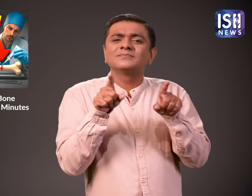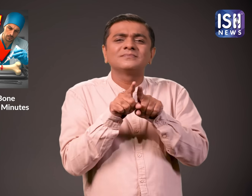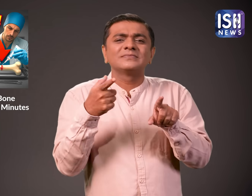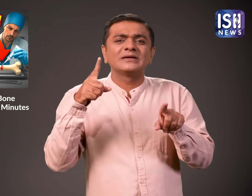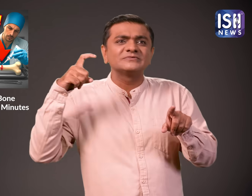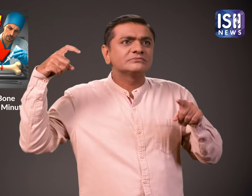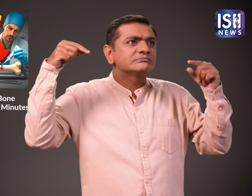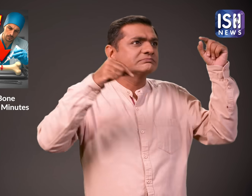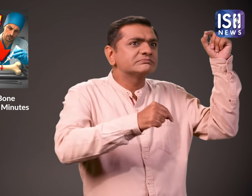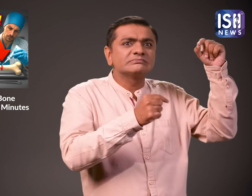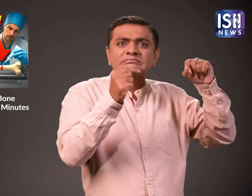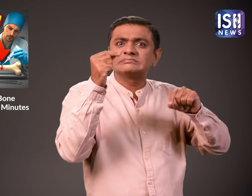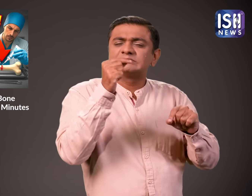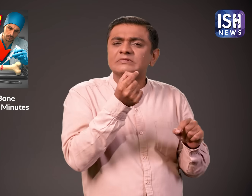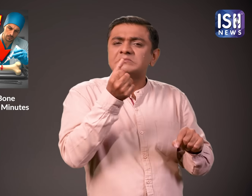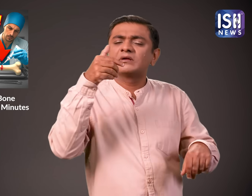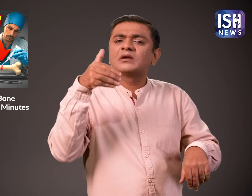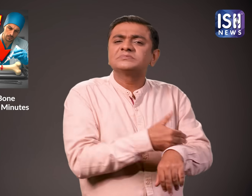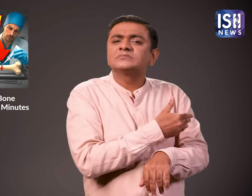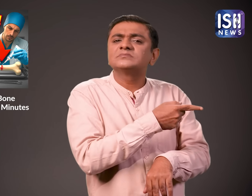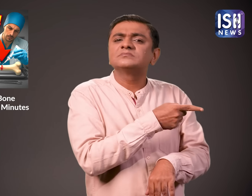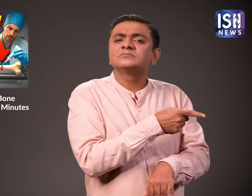These are also prone to infections.